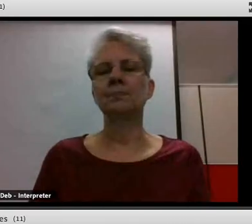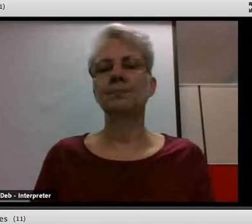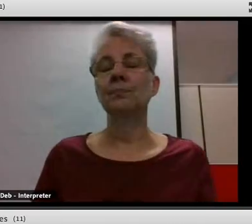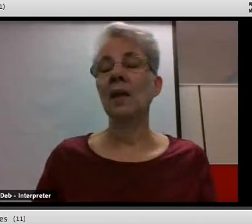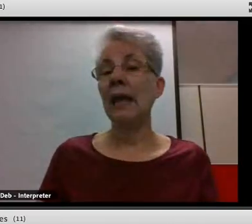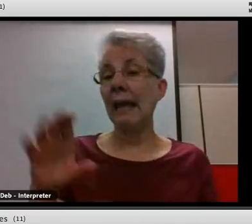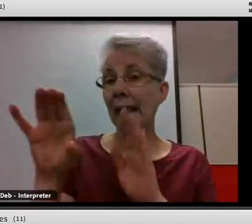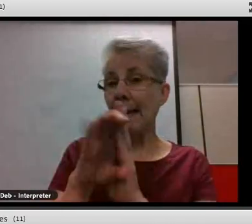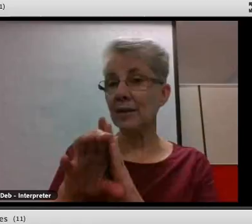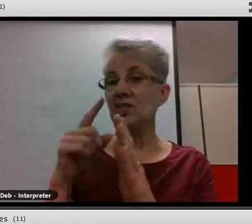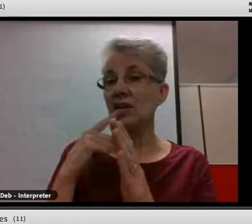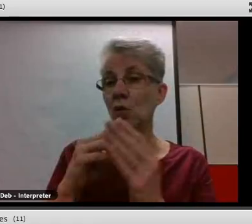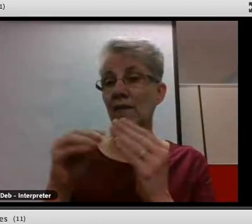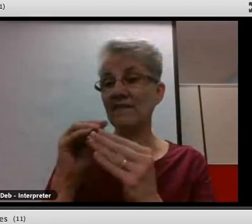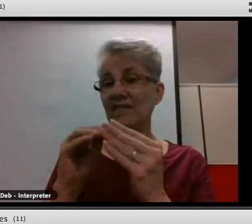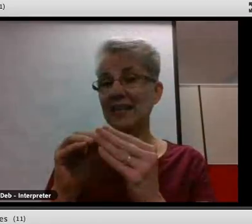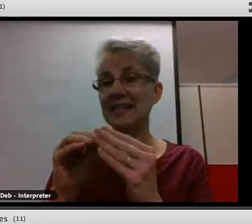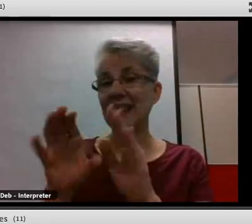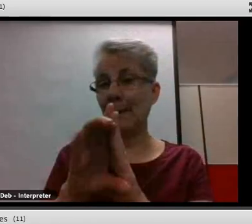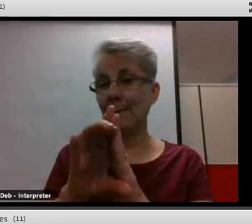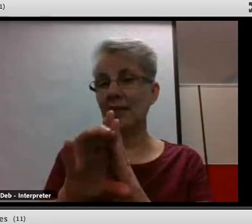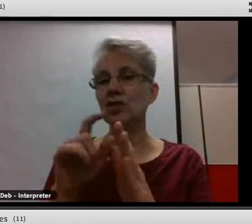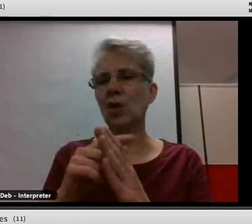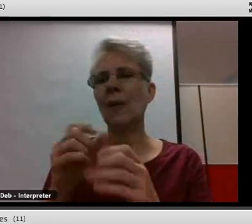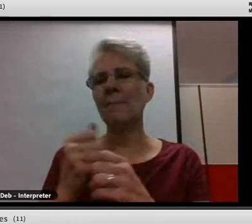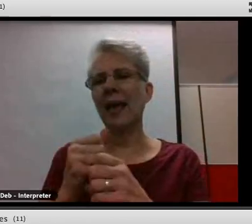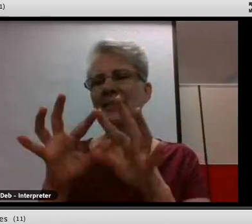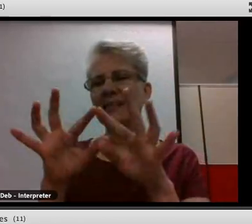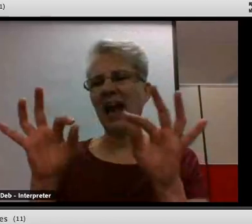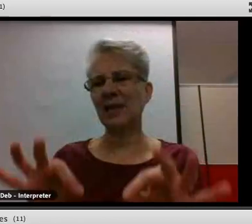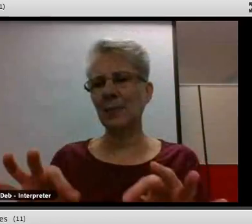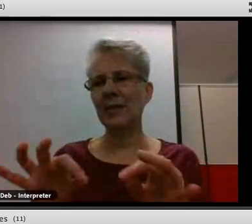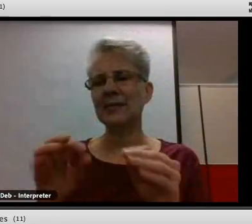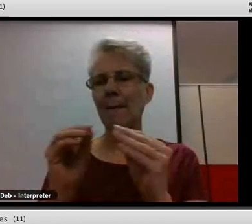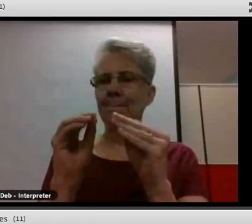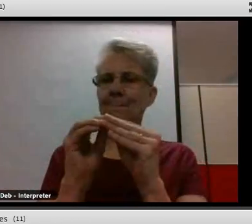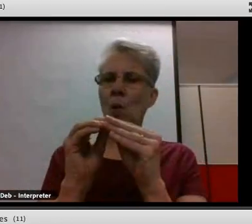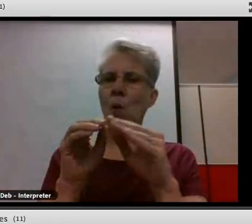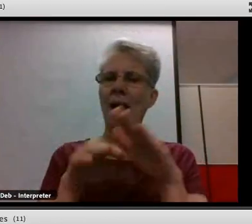But, again, make sure that it's not repetitive and it's logical.